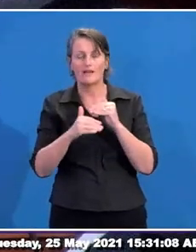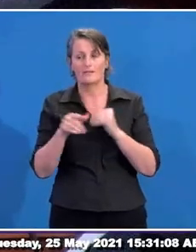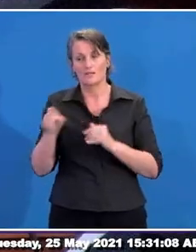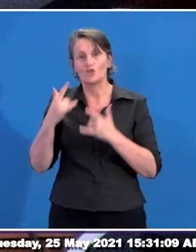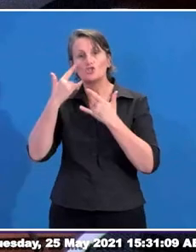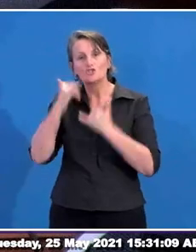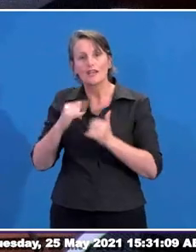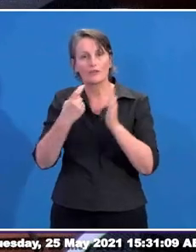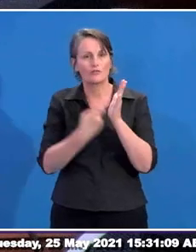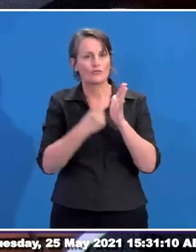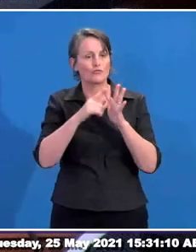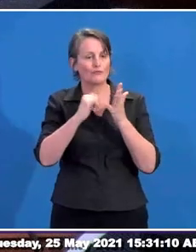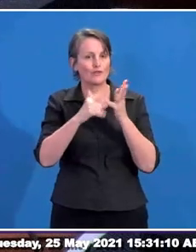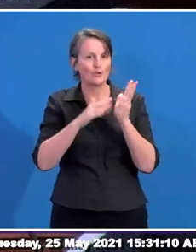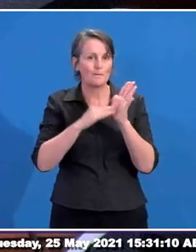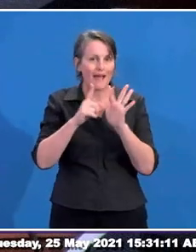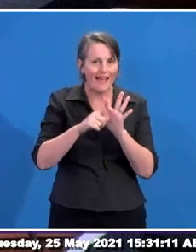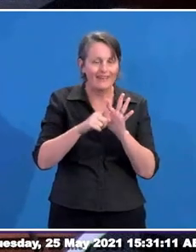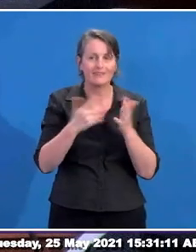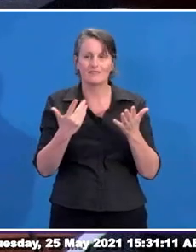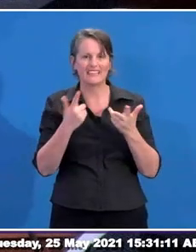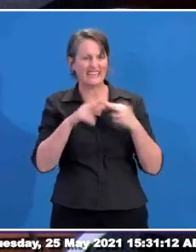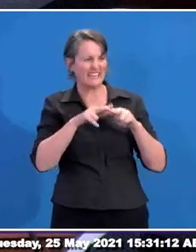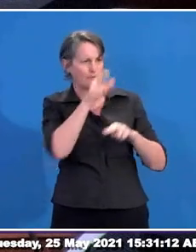applications for gaps in employment.